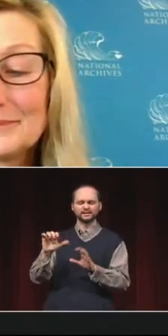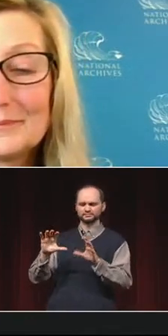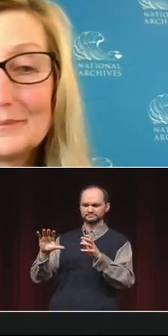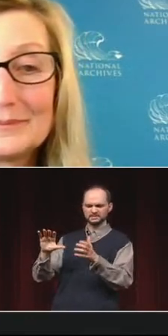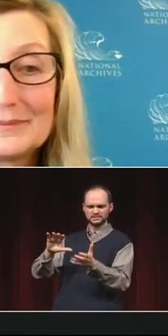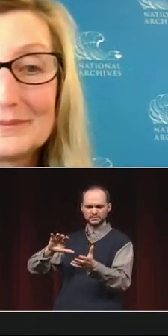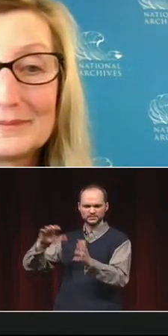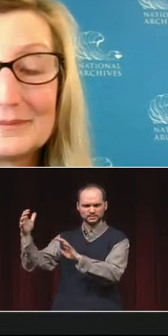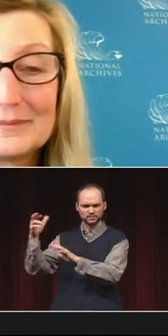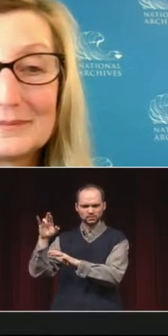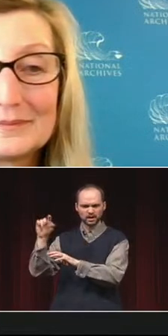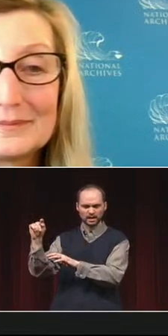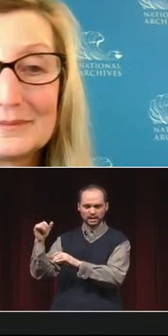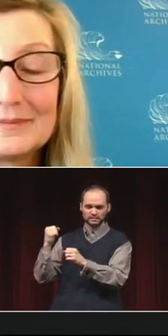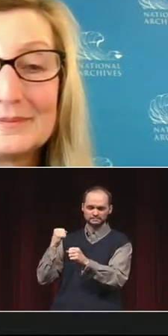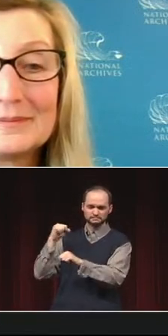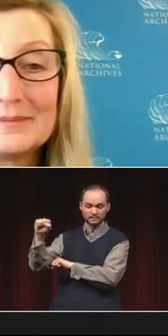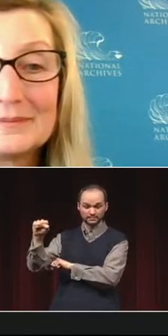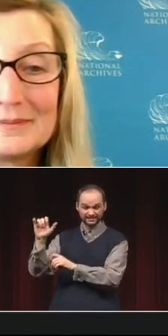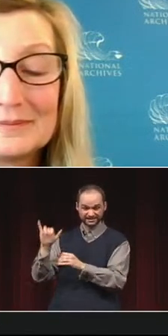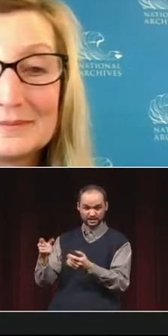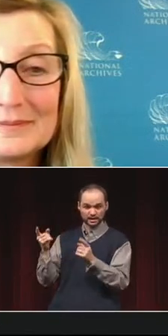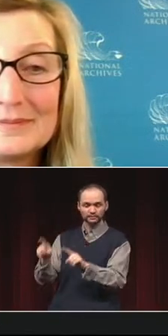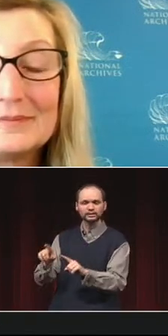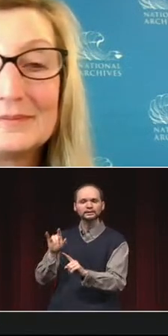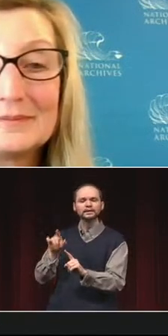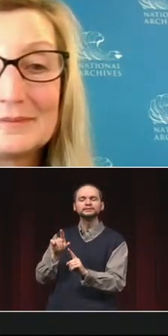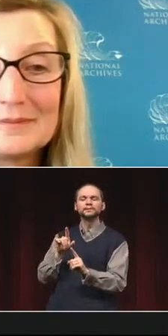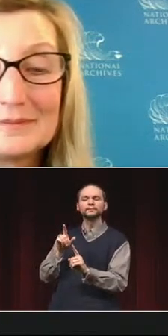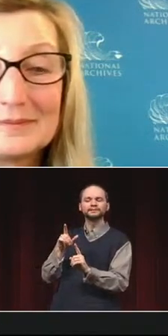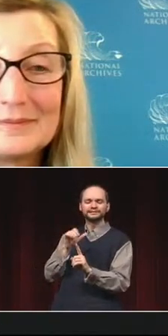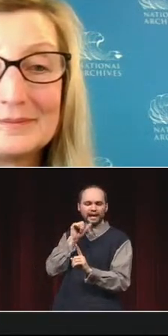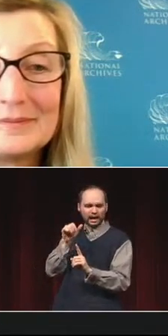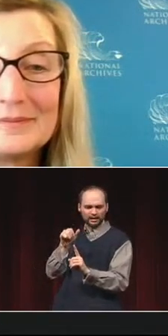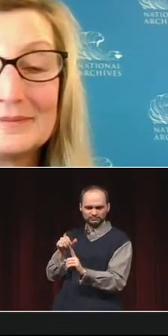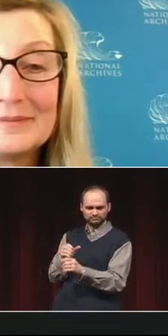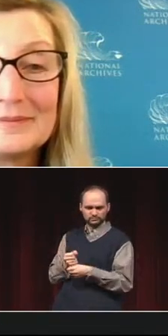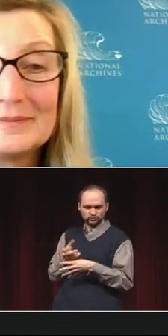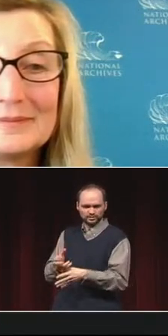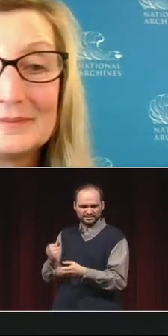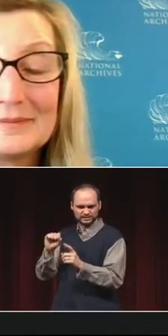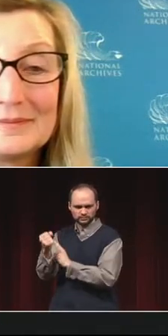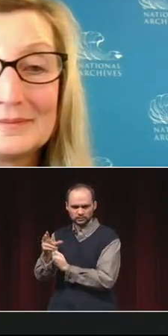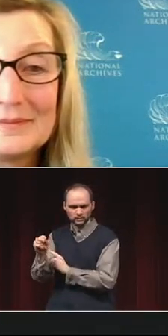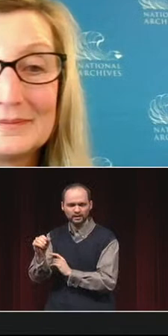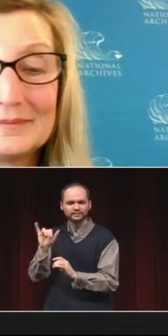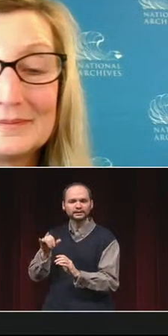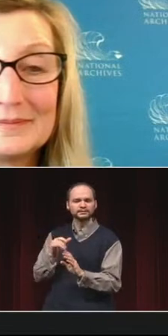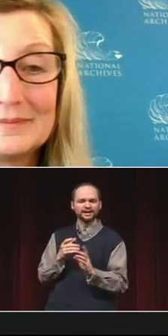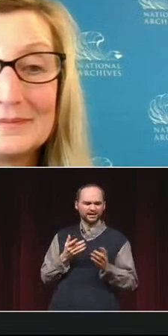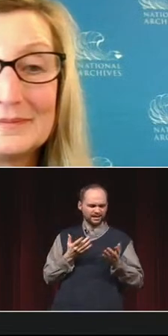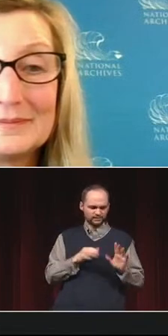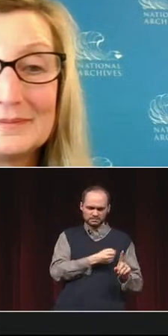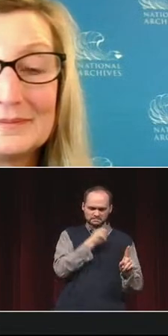the situation, not the cause of the situation. So when a riot happens, we must remember that though